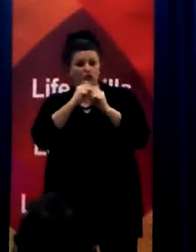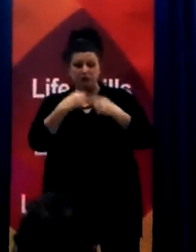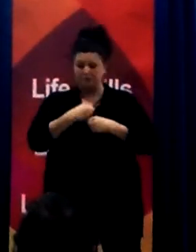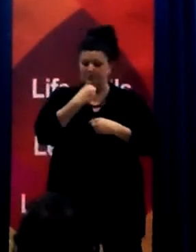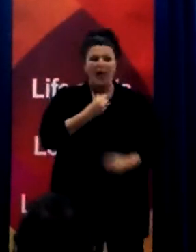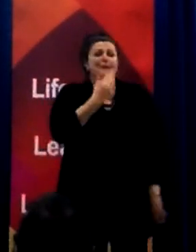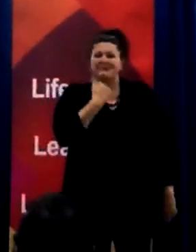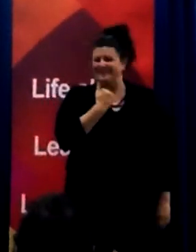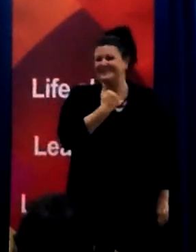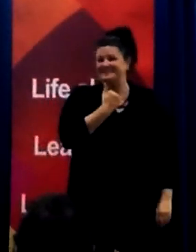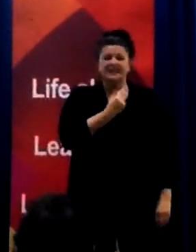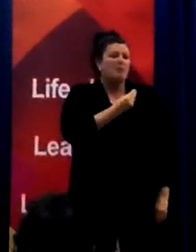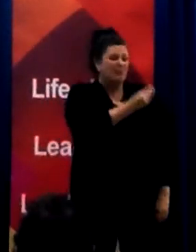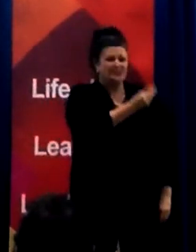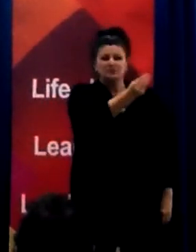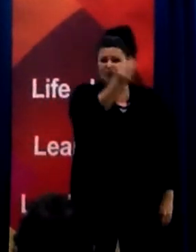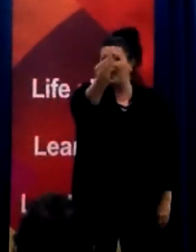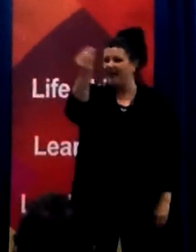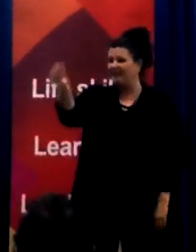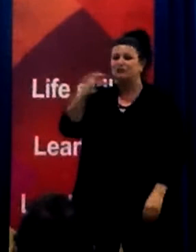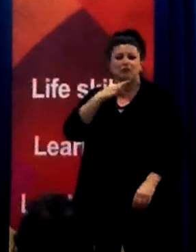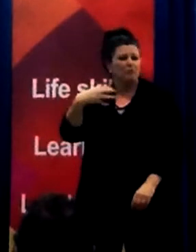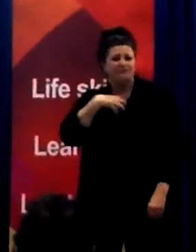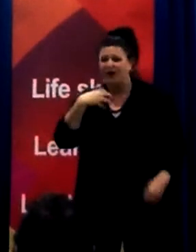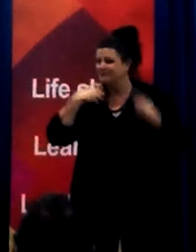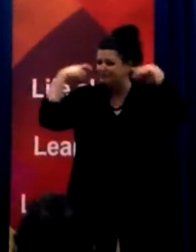Try not to be afraid to wear your hearing aids as much as you can.